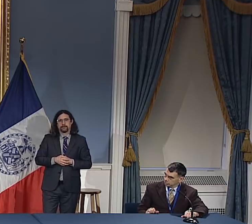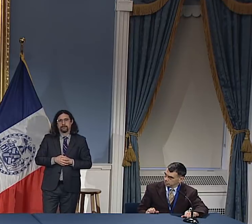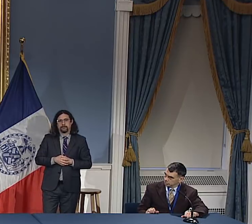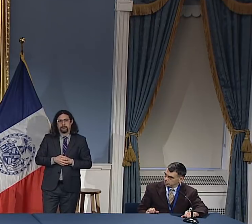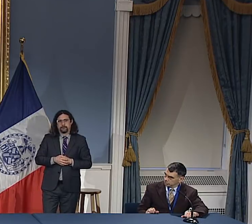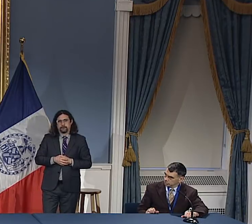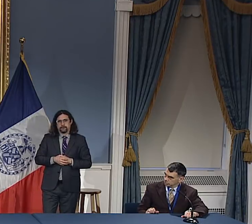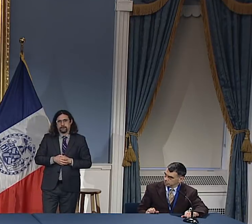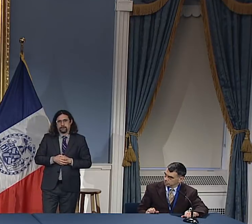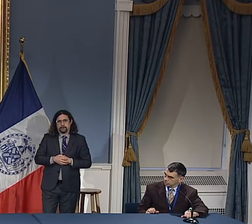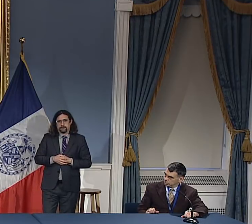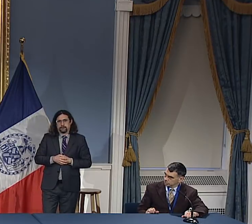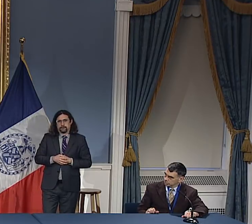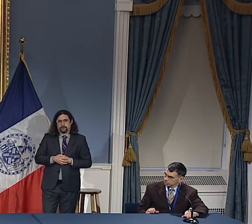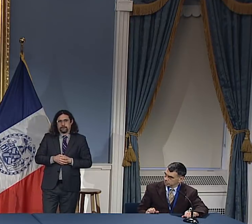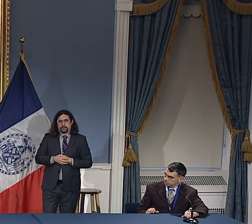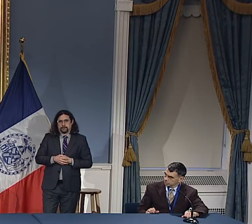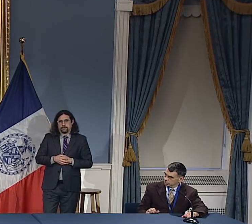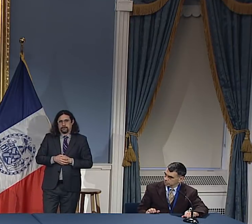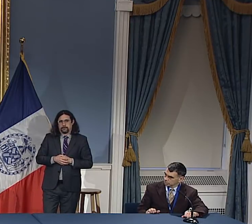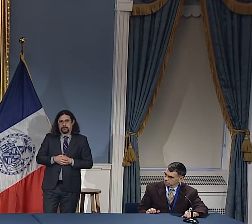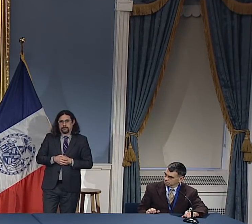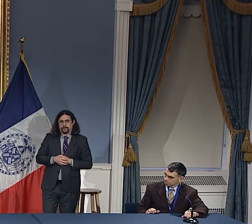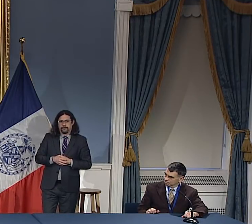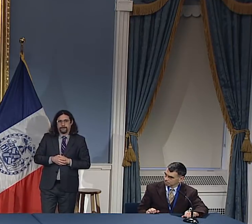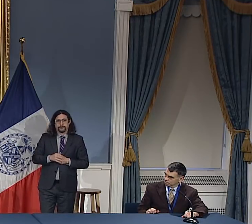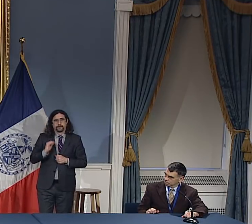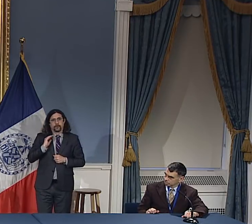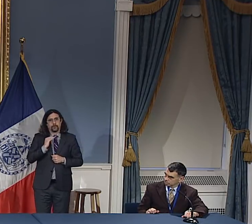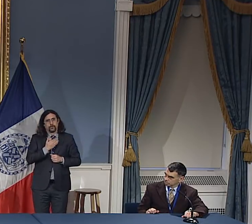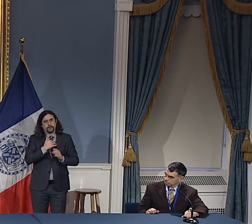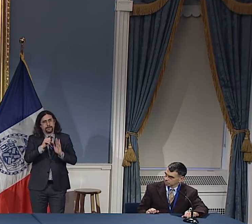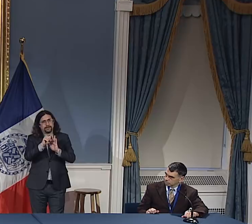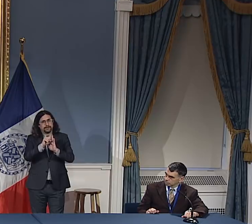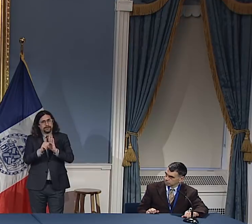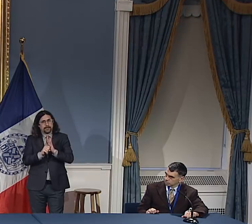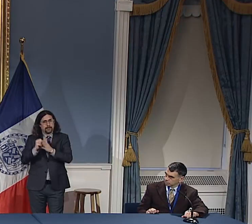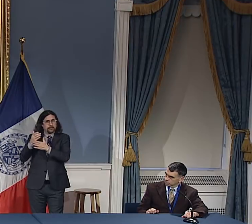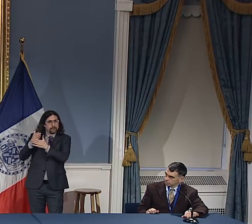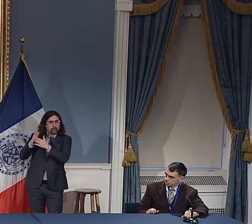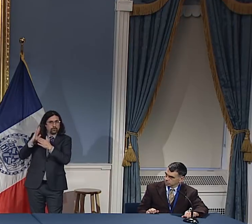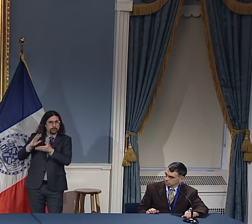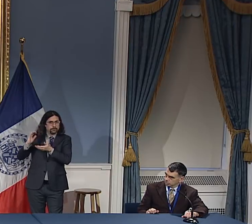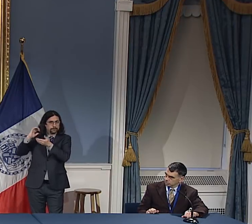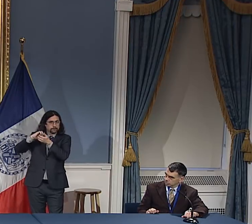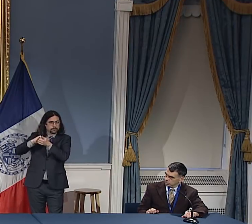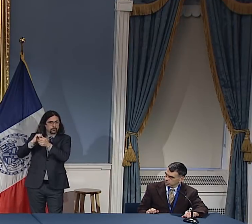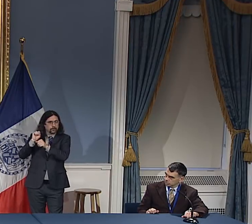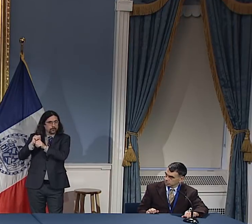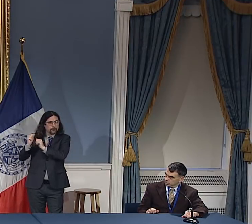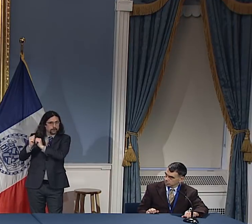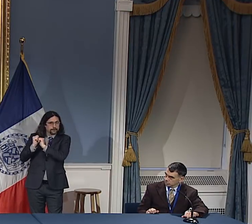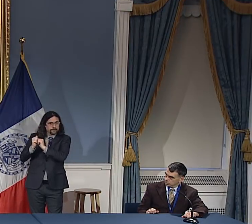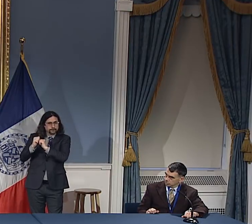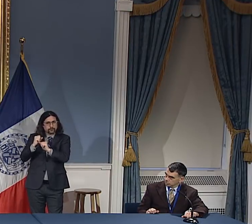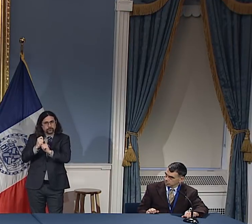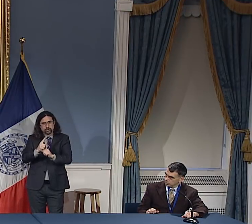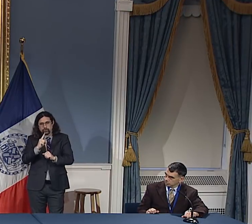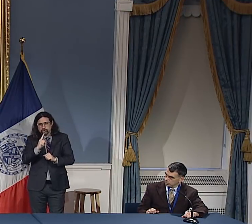OG AEHAD . SO, WE WORK CLOSELY WITH OUR STATE COUNTERPART TO ENSURE THAT WE COMNMUICTEA WITH